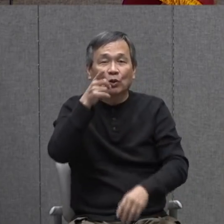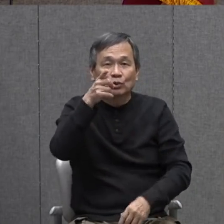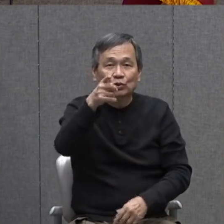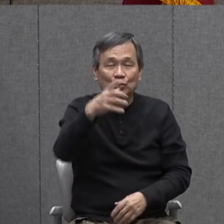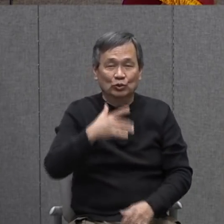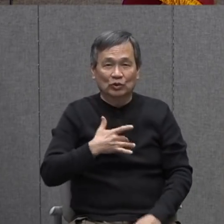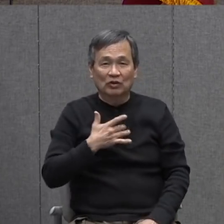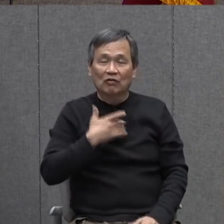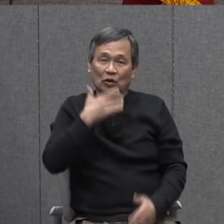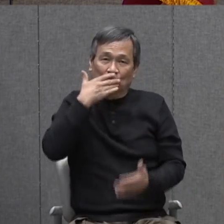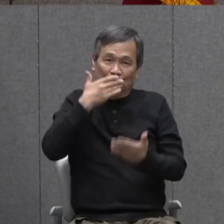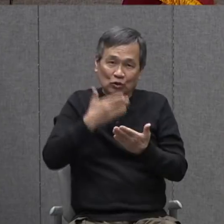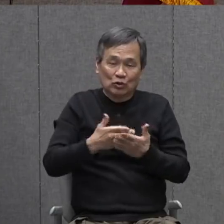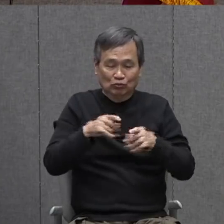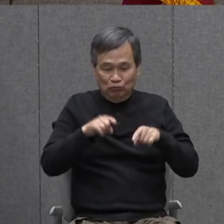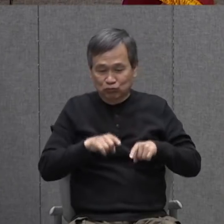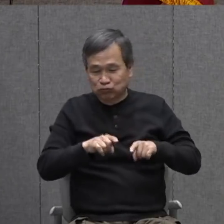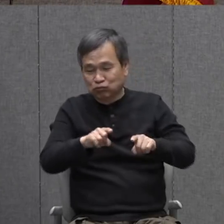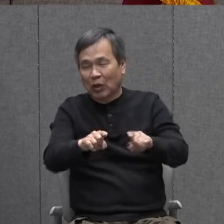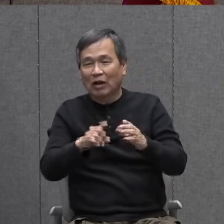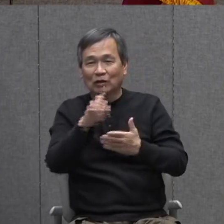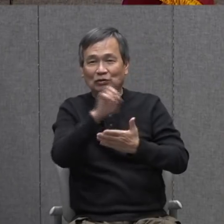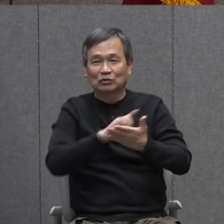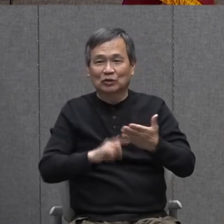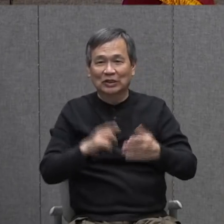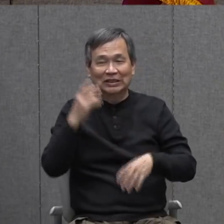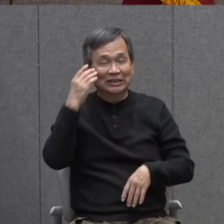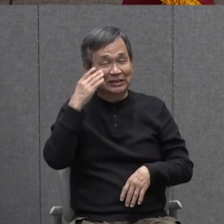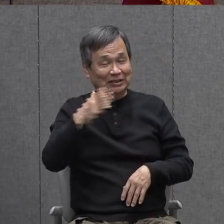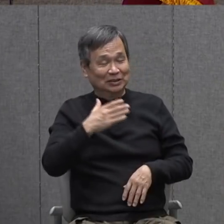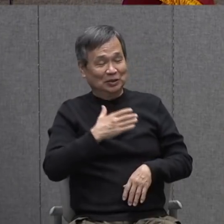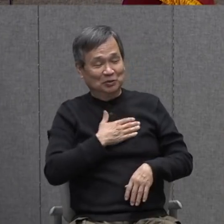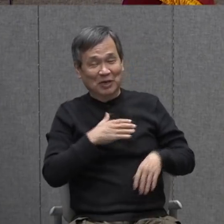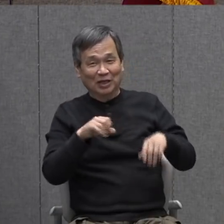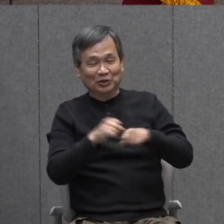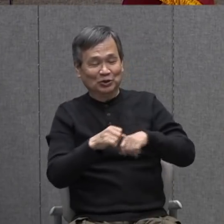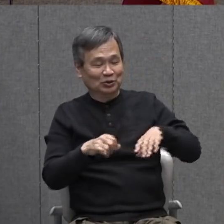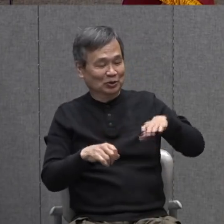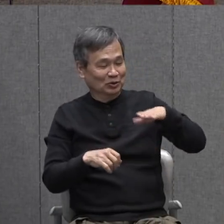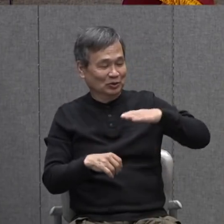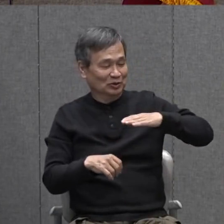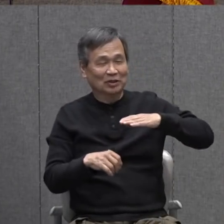So you can see my shoes are all crisscross crazy. That might not be exactly what's going on